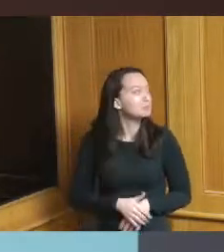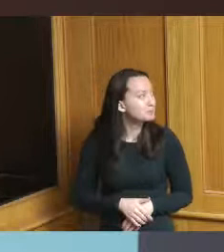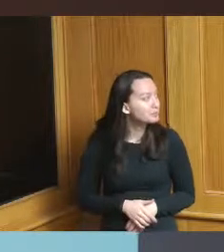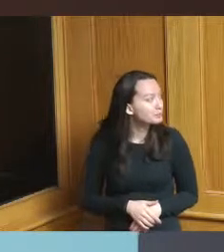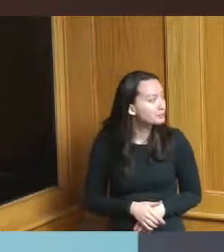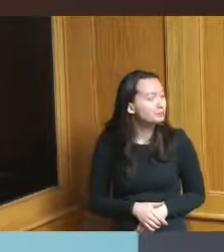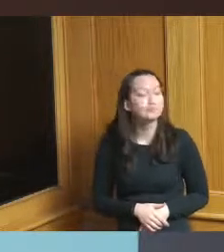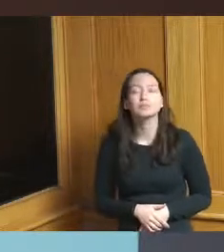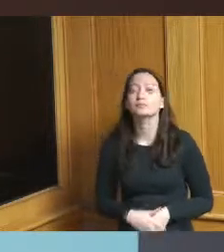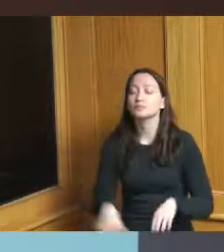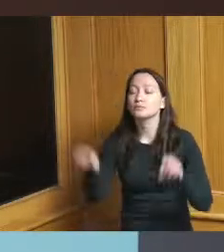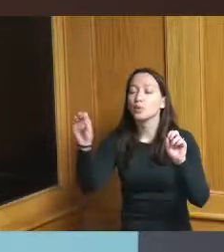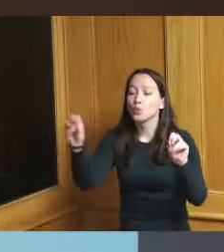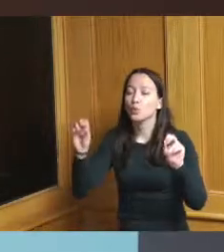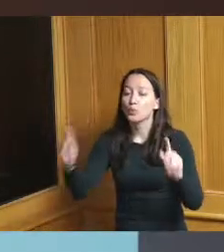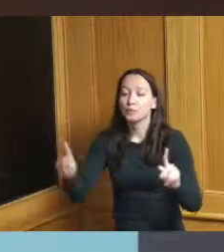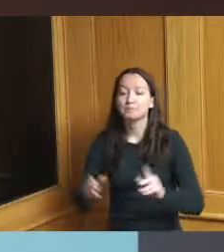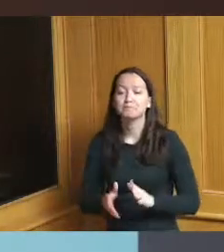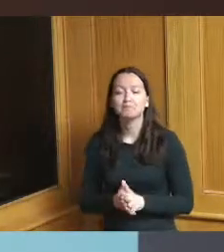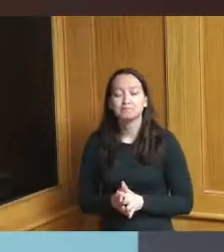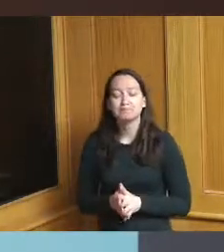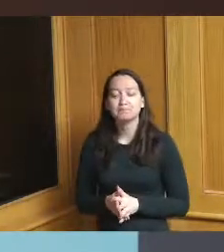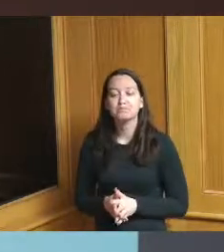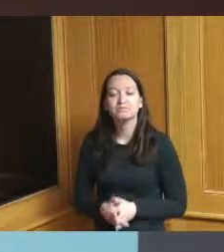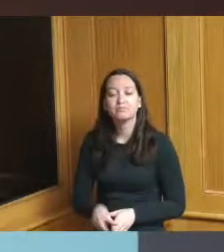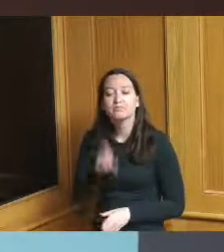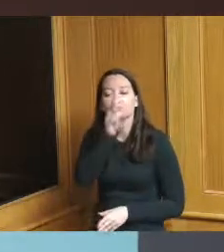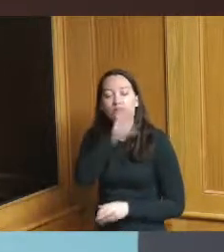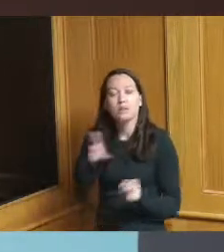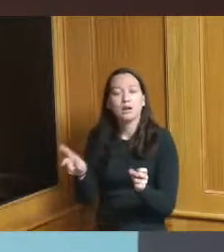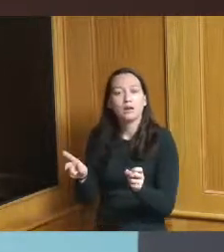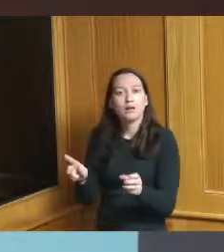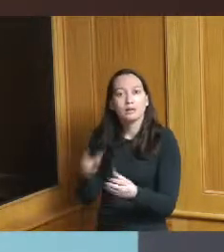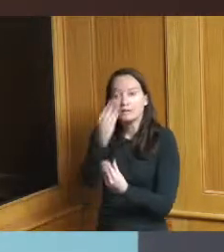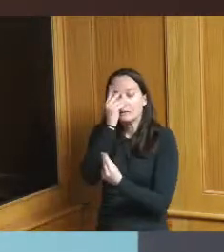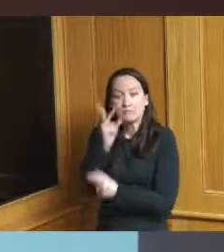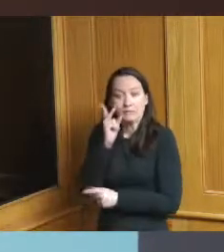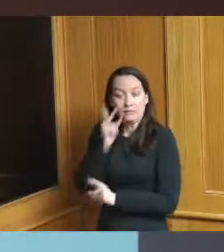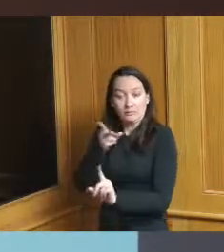so what was interesting so I we really wanted to capture the information about